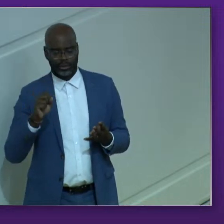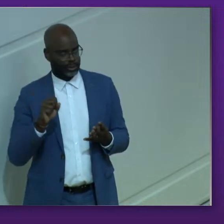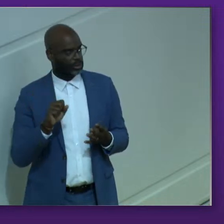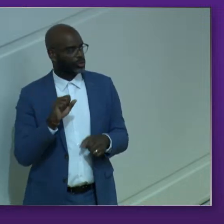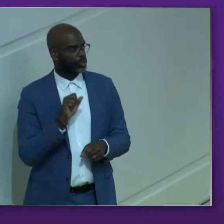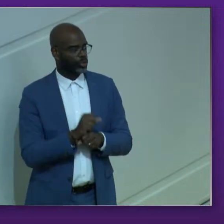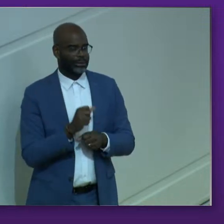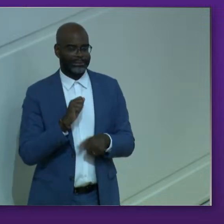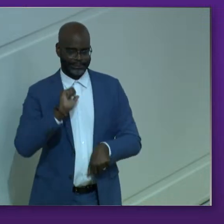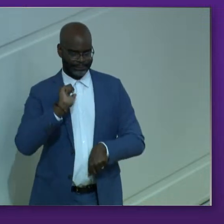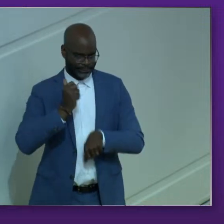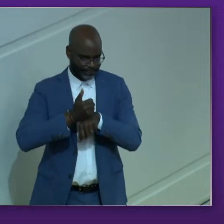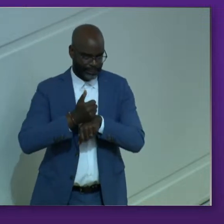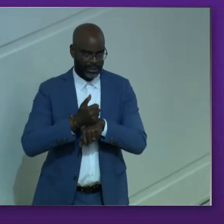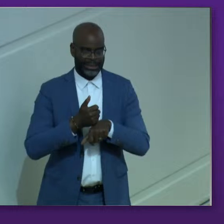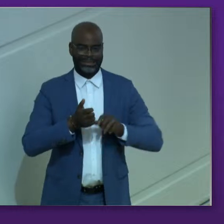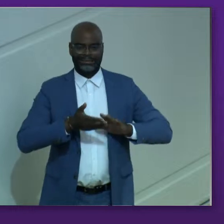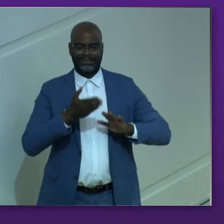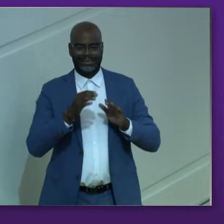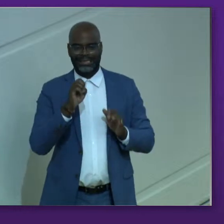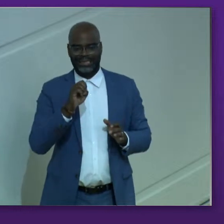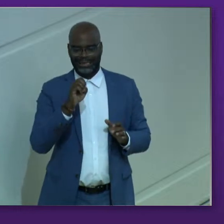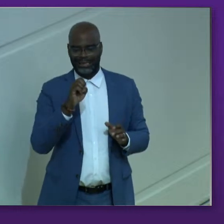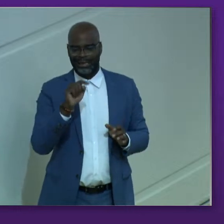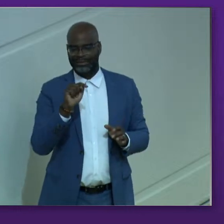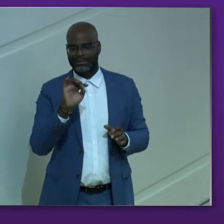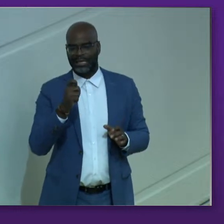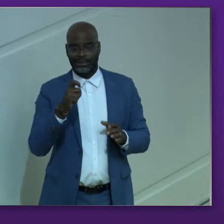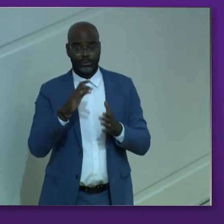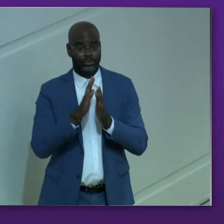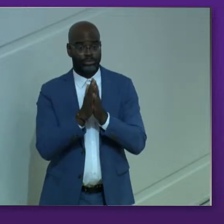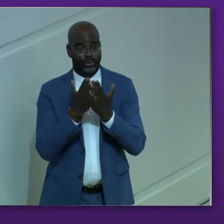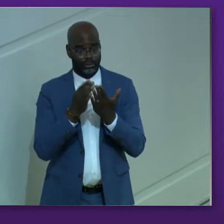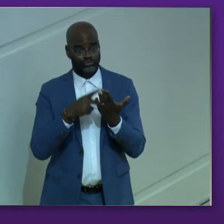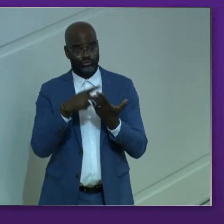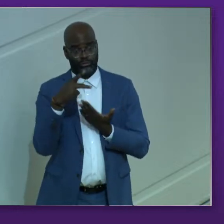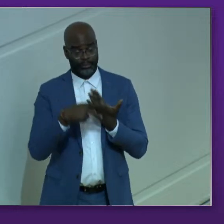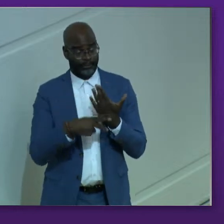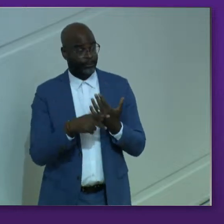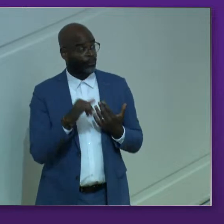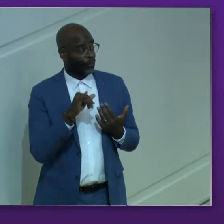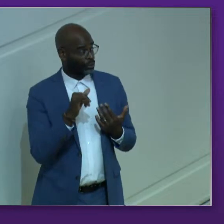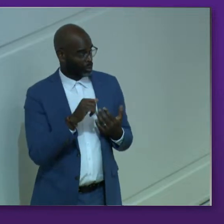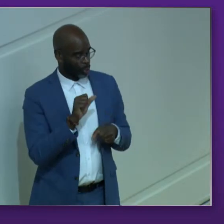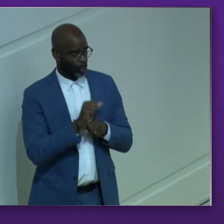BETH TIRELESS WORK IN LAUNCHING